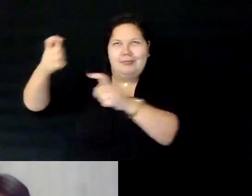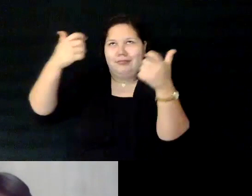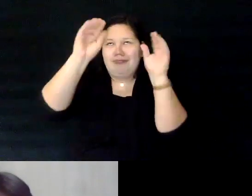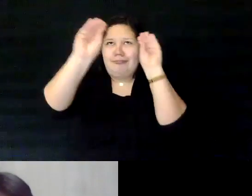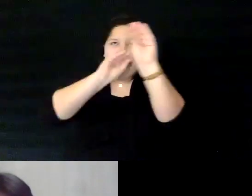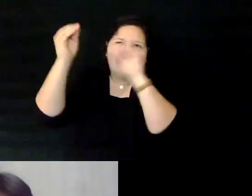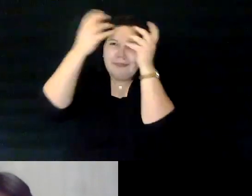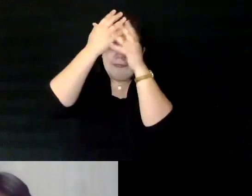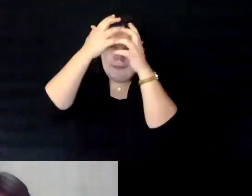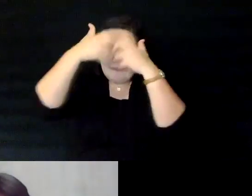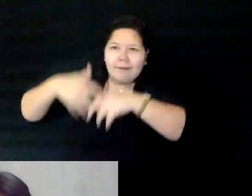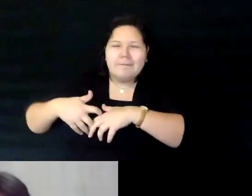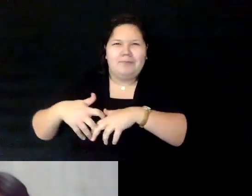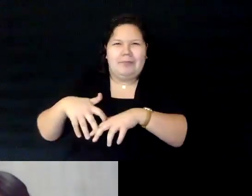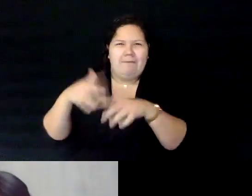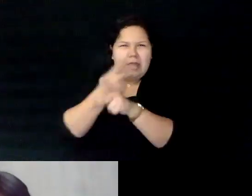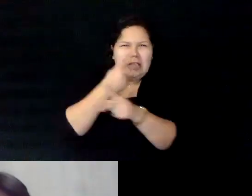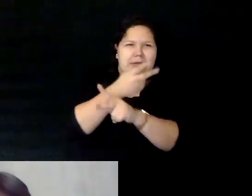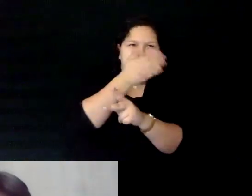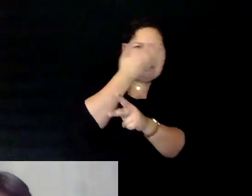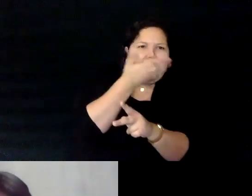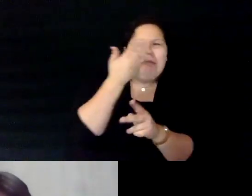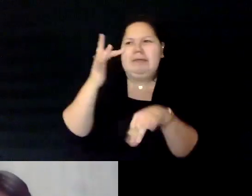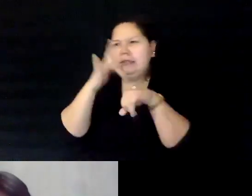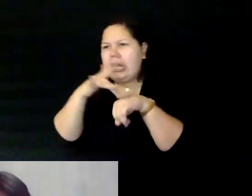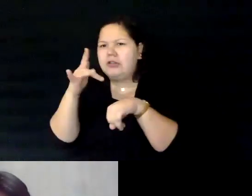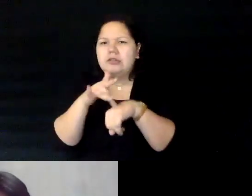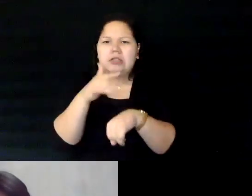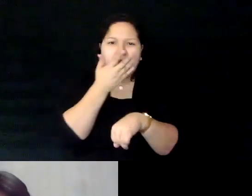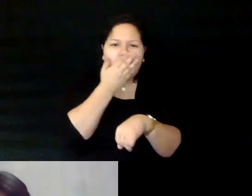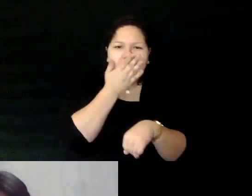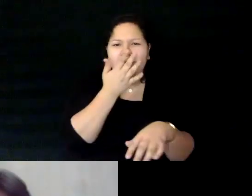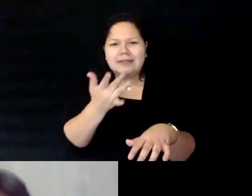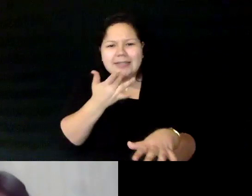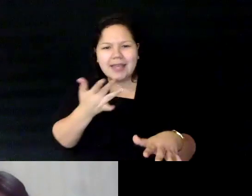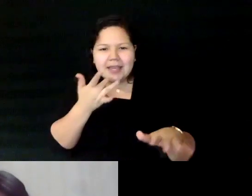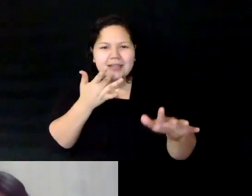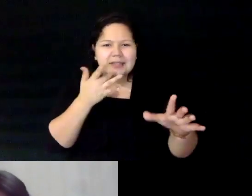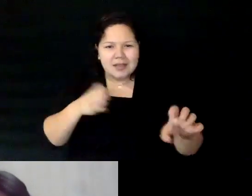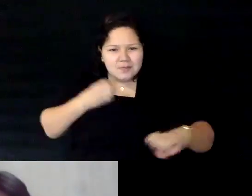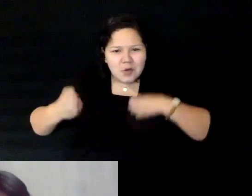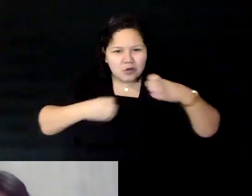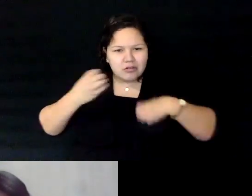the smell, the touch, the colour, the taste, and the emotional kind of sensation and using that